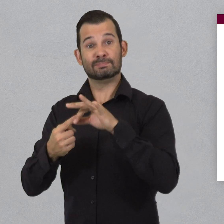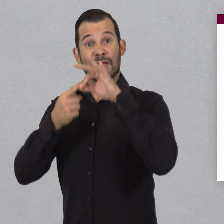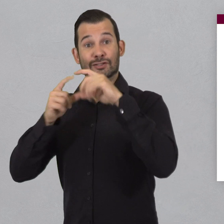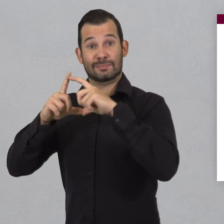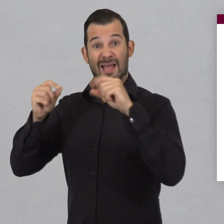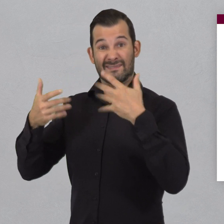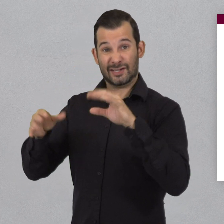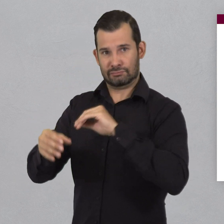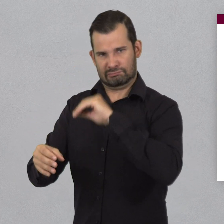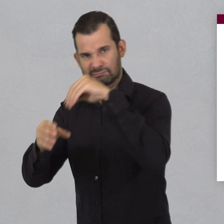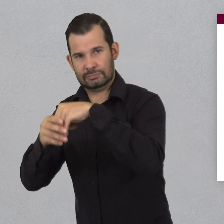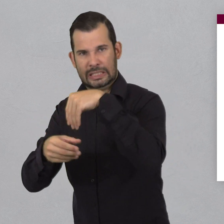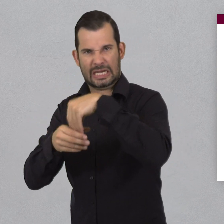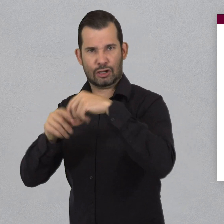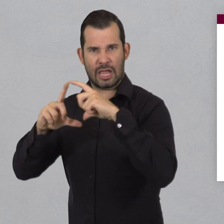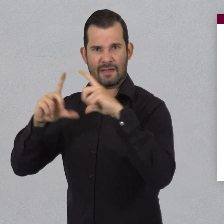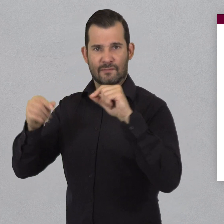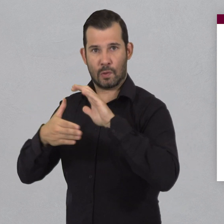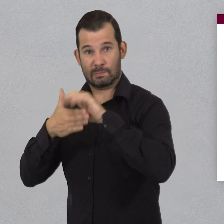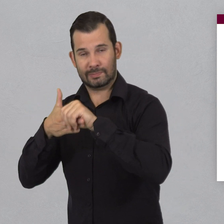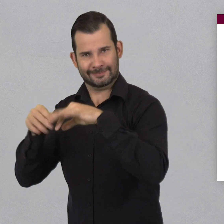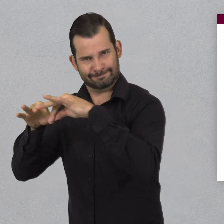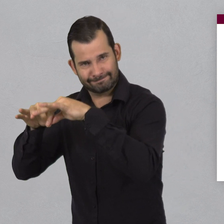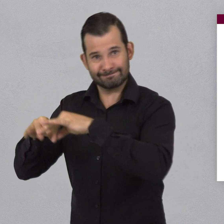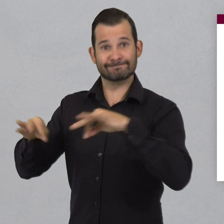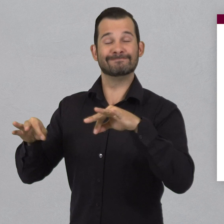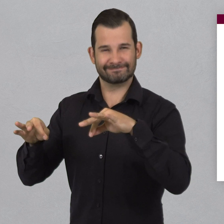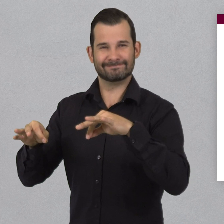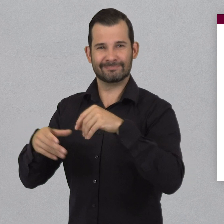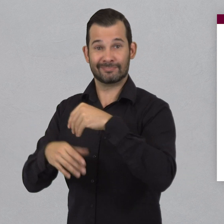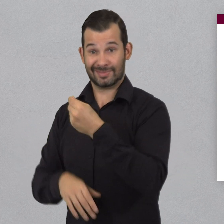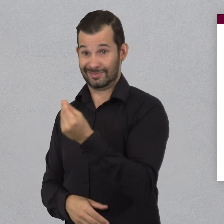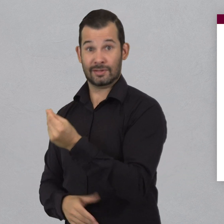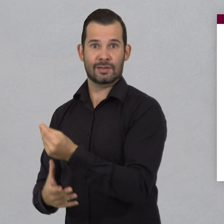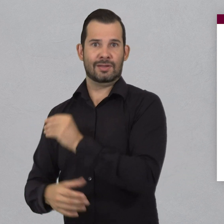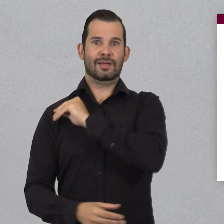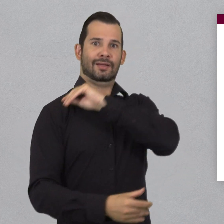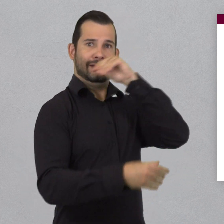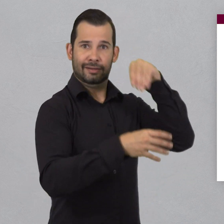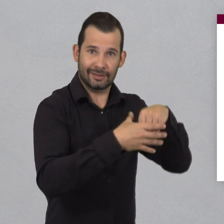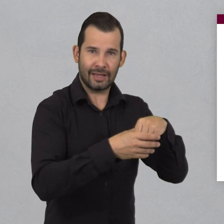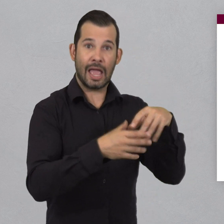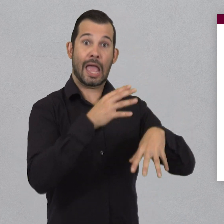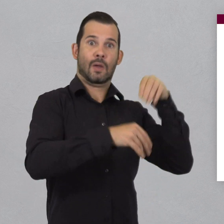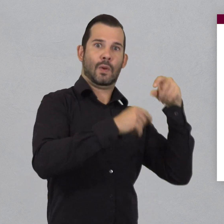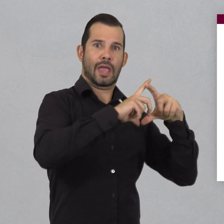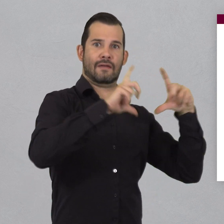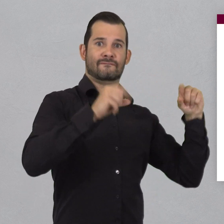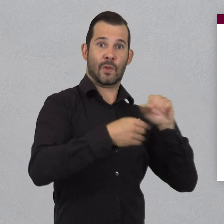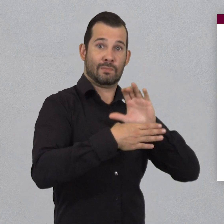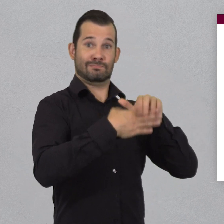the unmarked inner envelope provided and seal it. Then place the unmarked inner envelope in